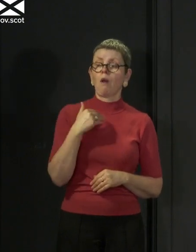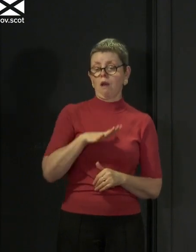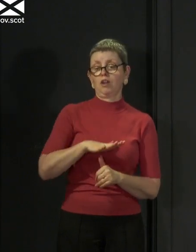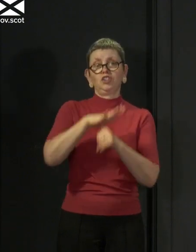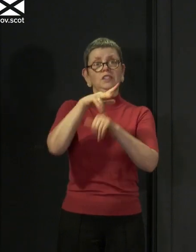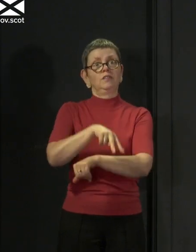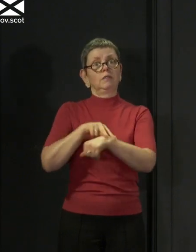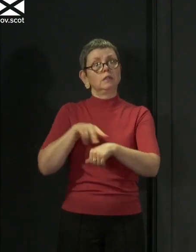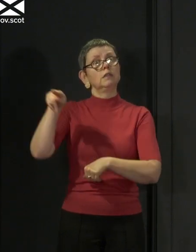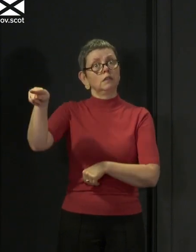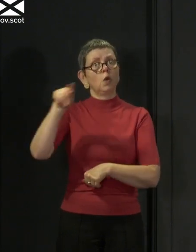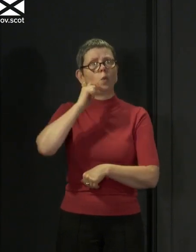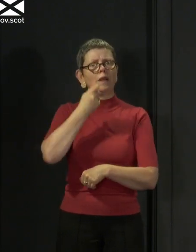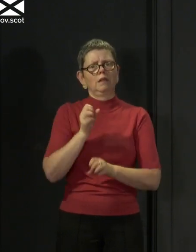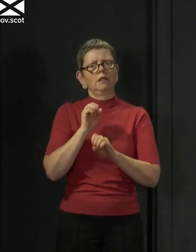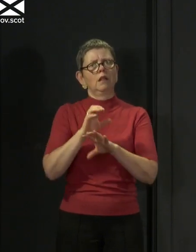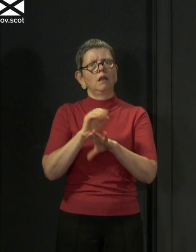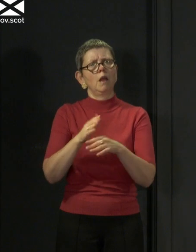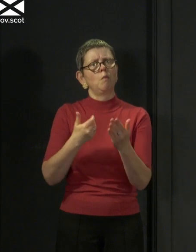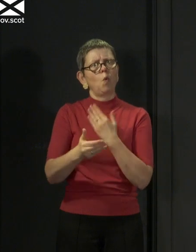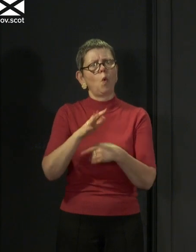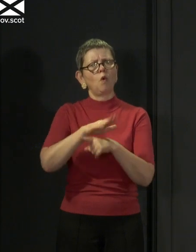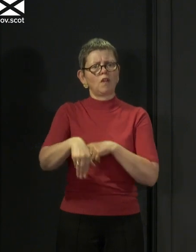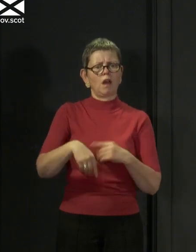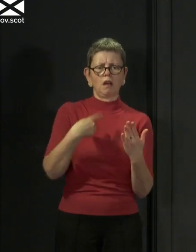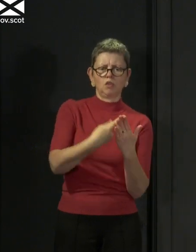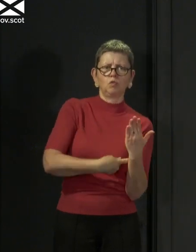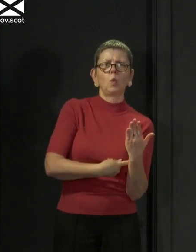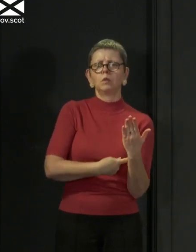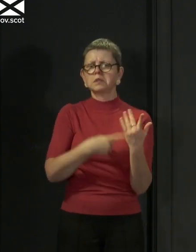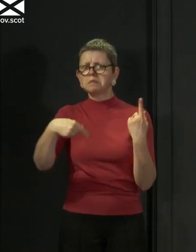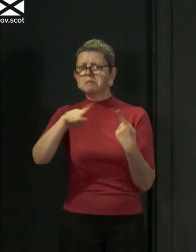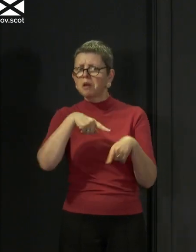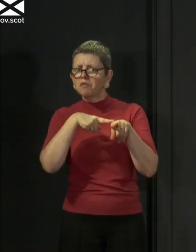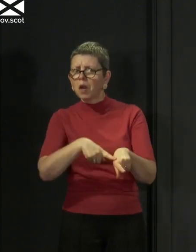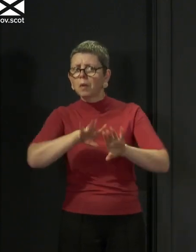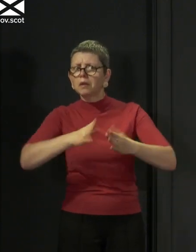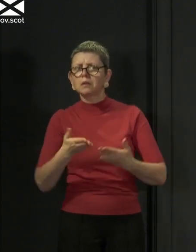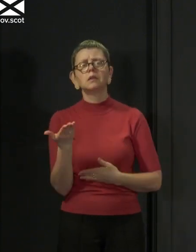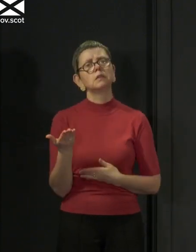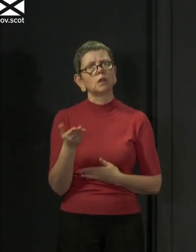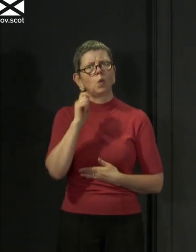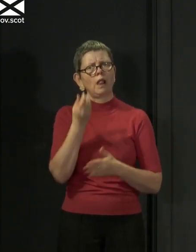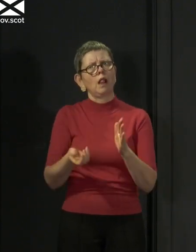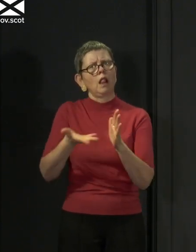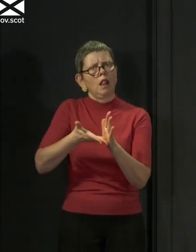bit more about compliance, and how these restrictions are being enforced. And I want to take this